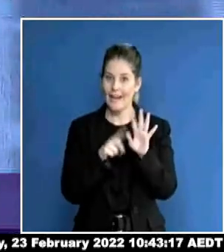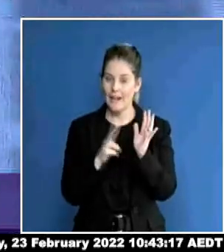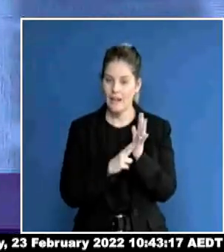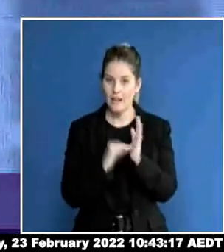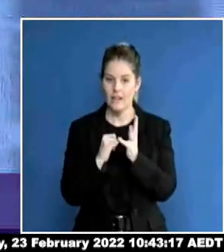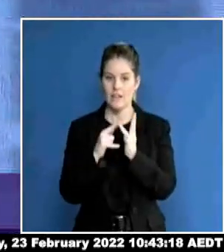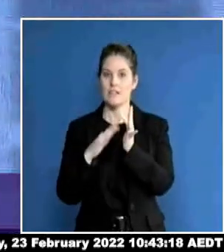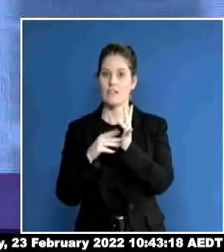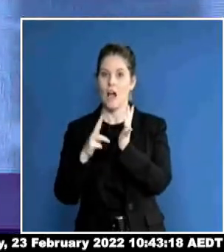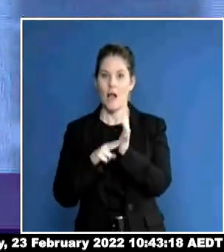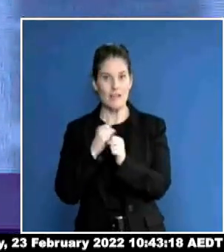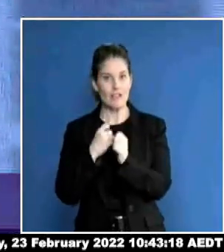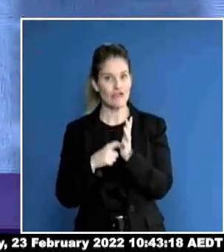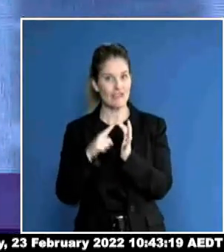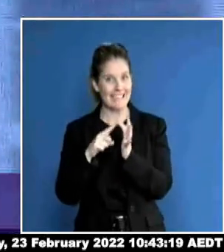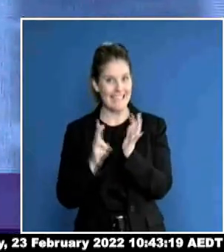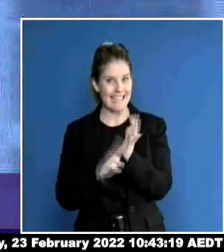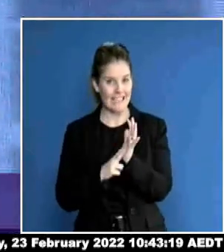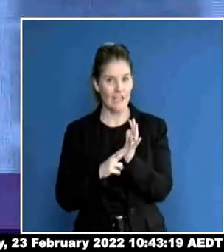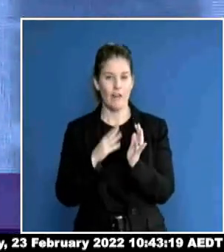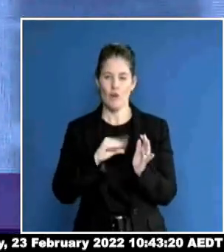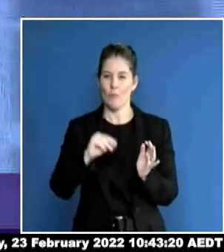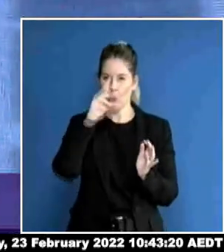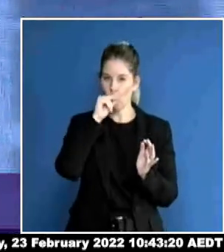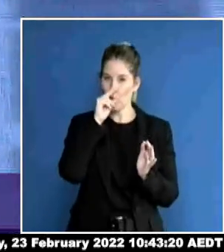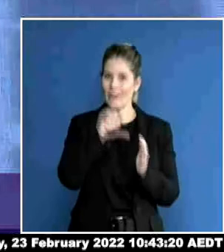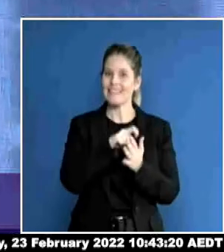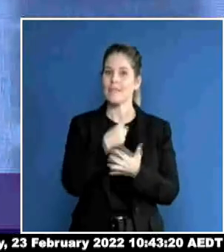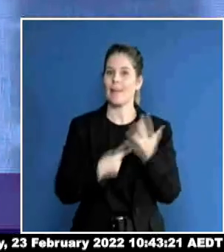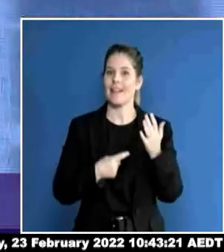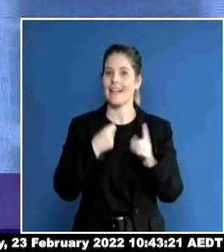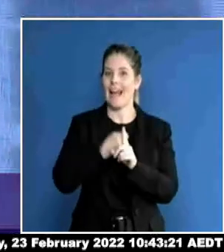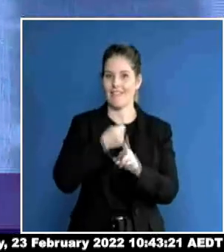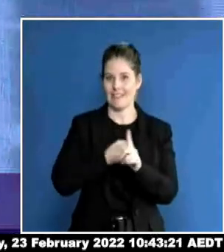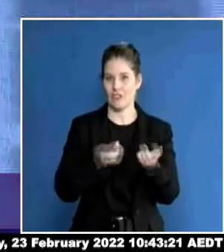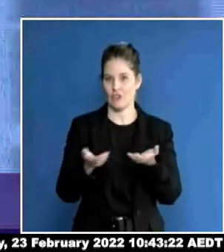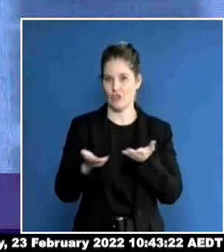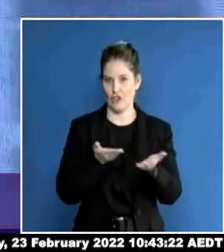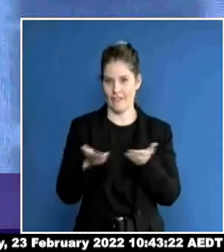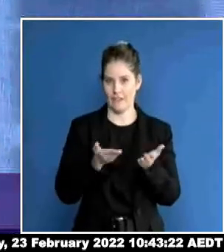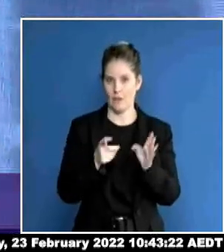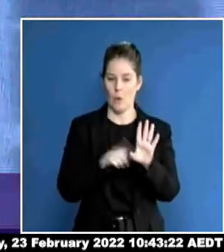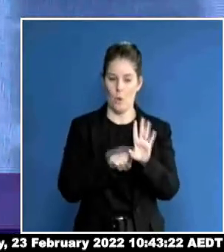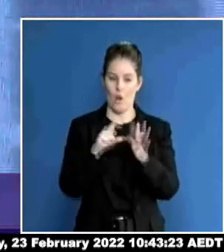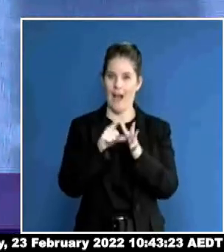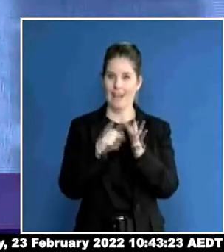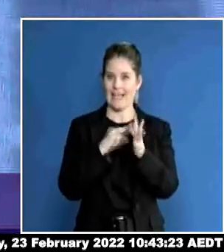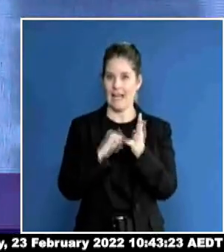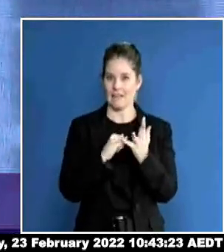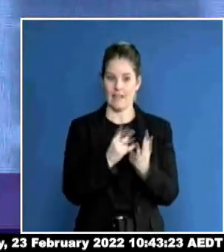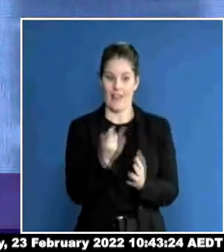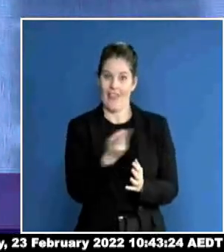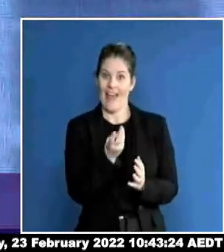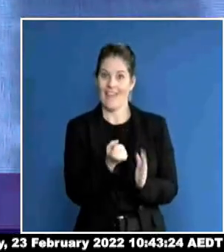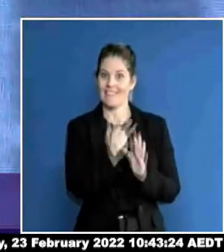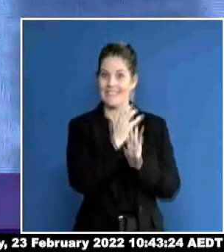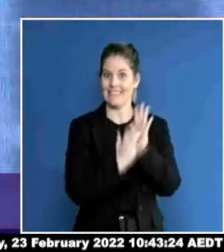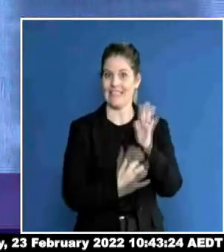It's based in Melbourne and they have provided a joint statement. They have asked to be referred to by their first names.